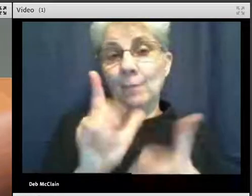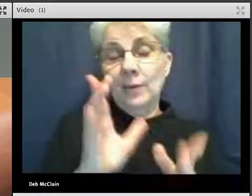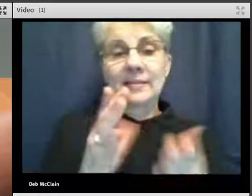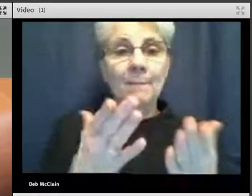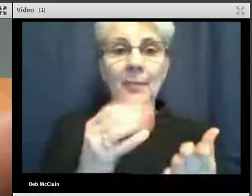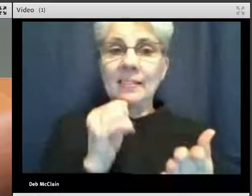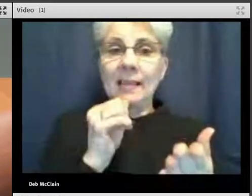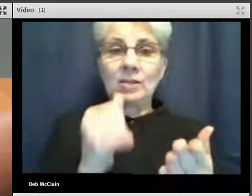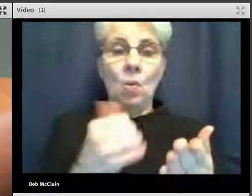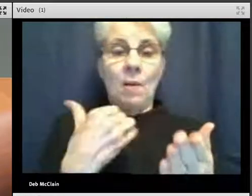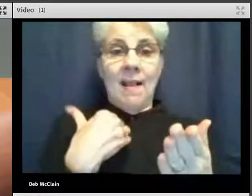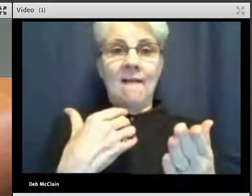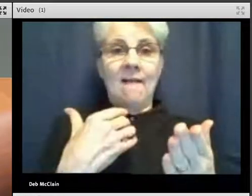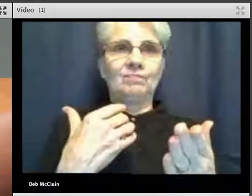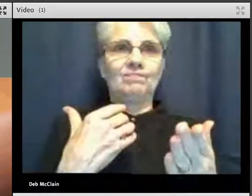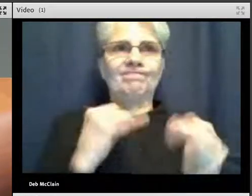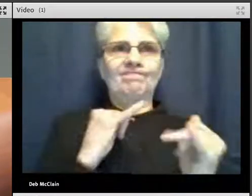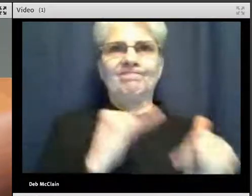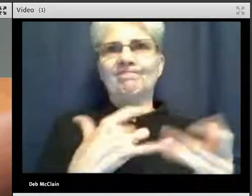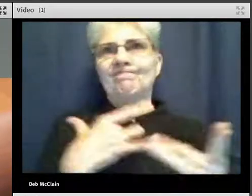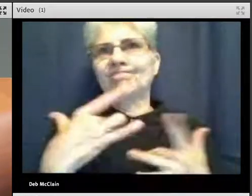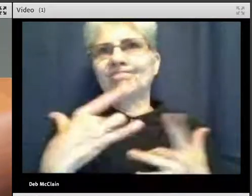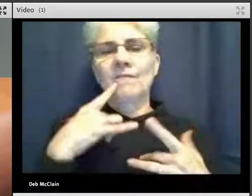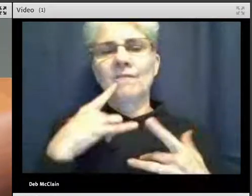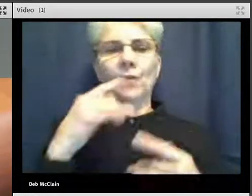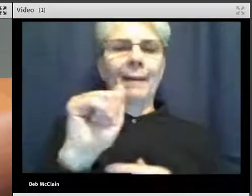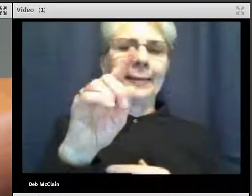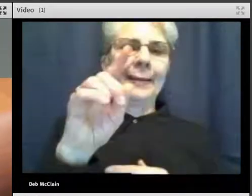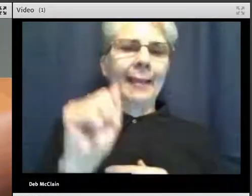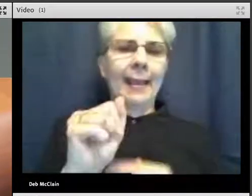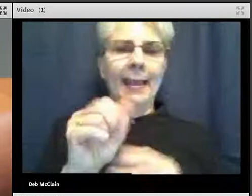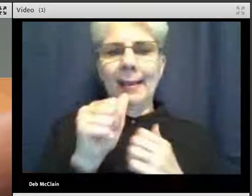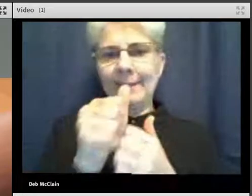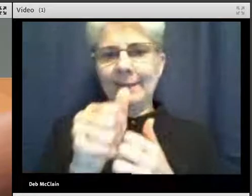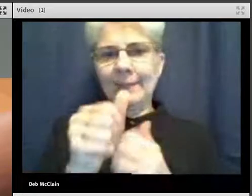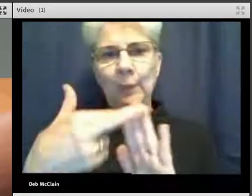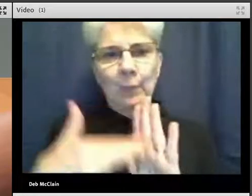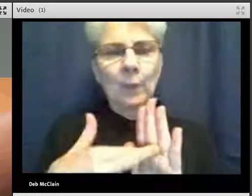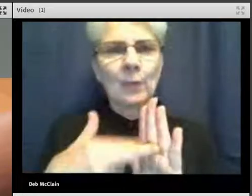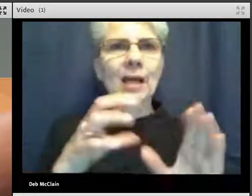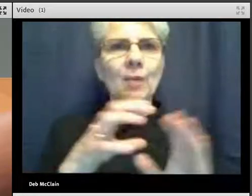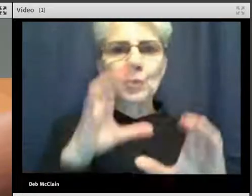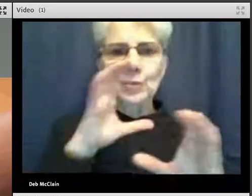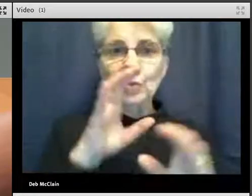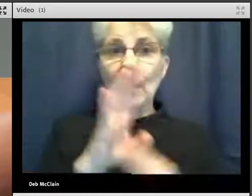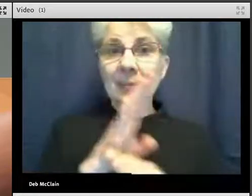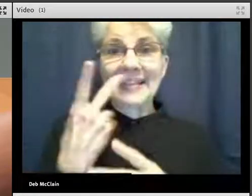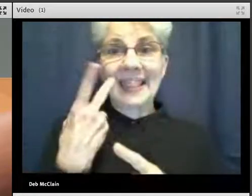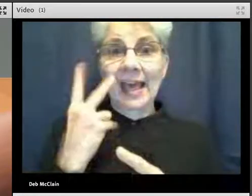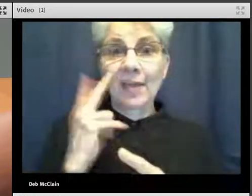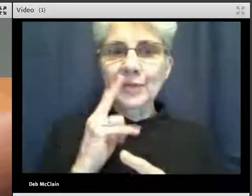that maybe they don't have as much care for ADA respect. I was doing a search on a business the other day,